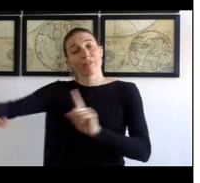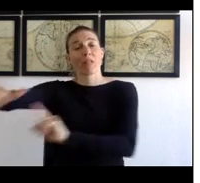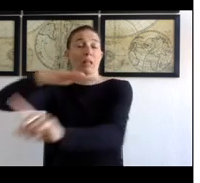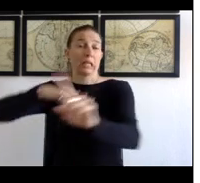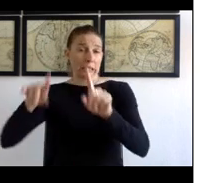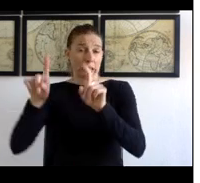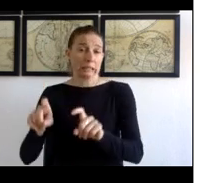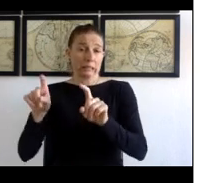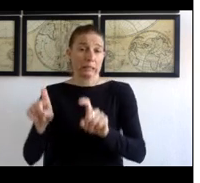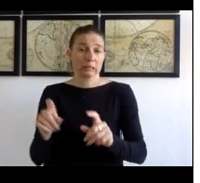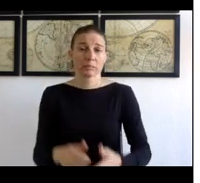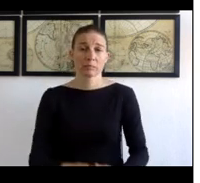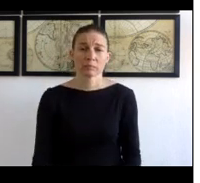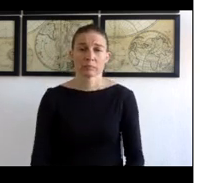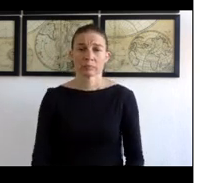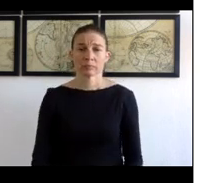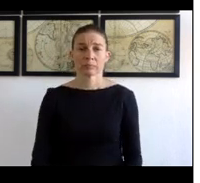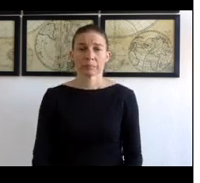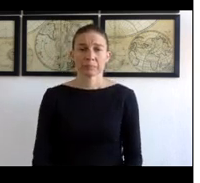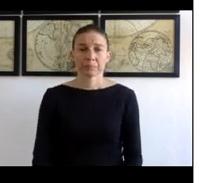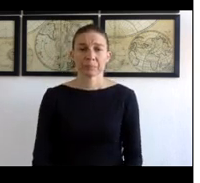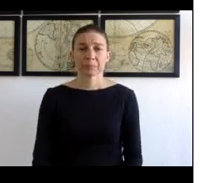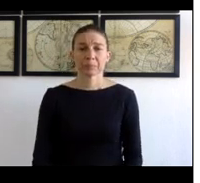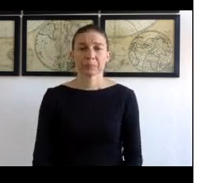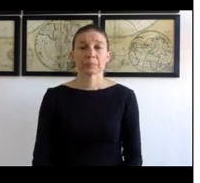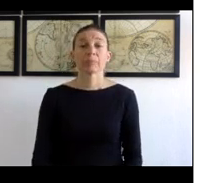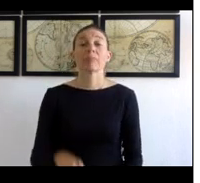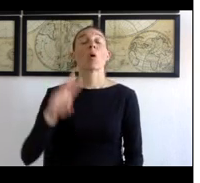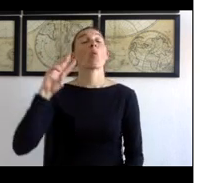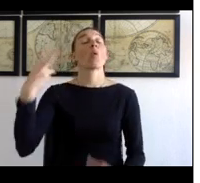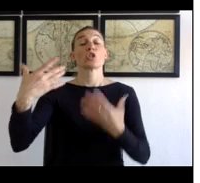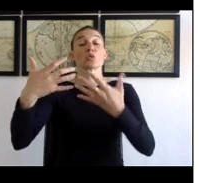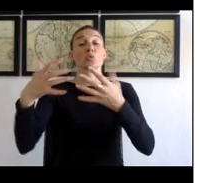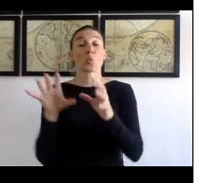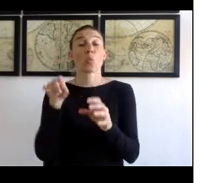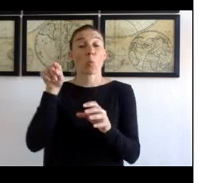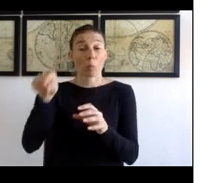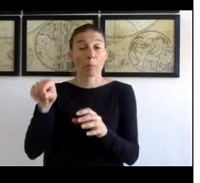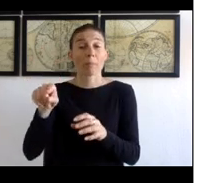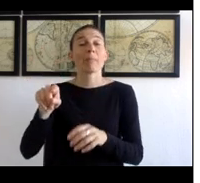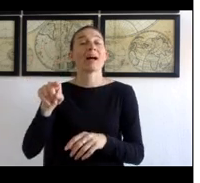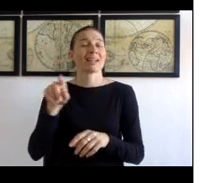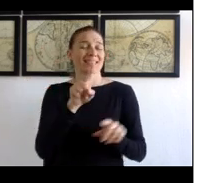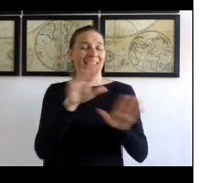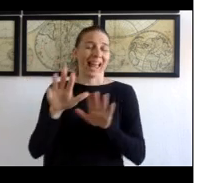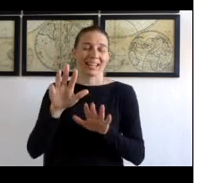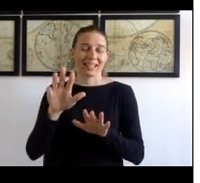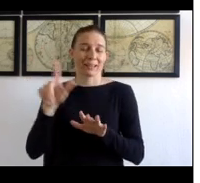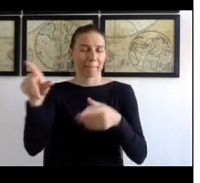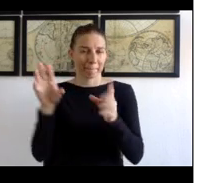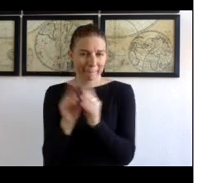which recommends the use of the short set of questions in the existing instruments,